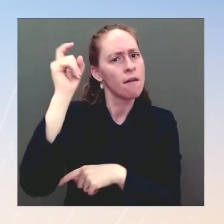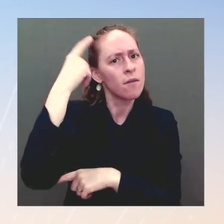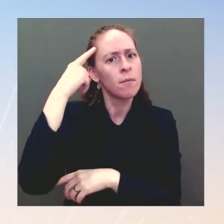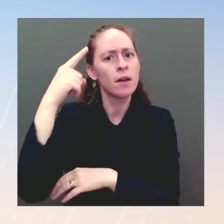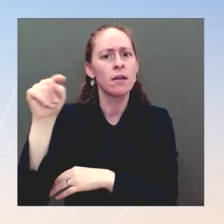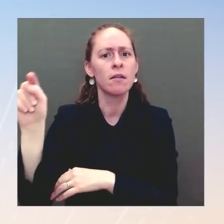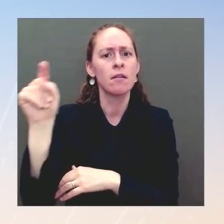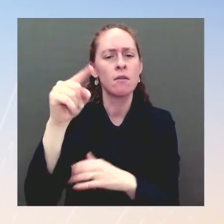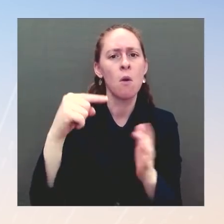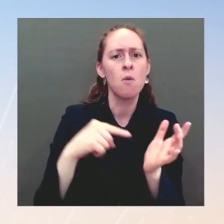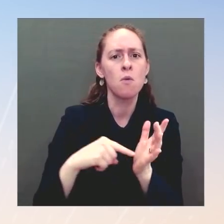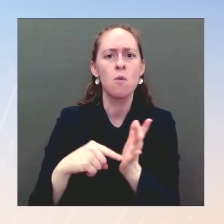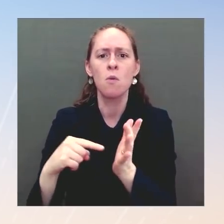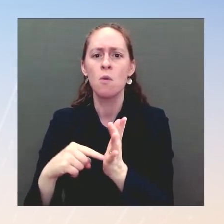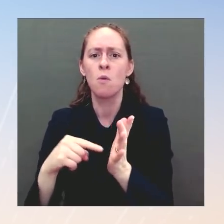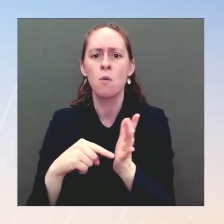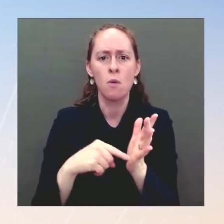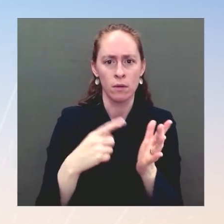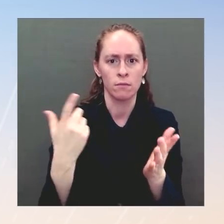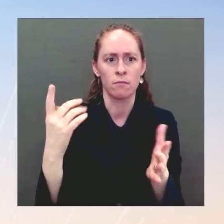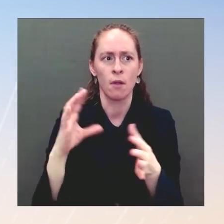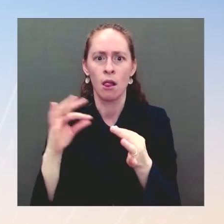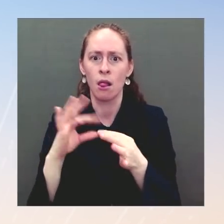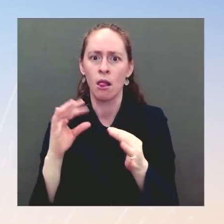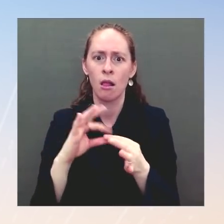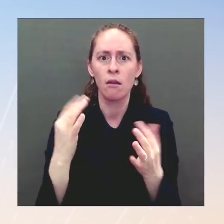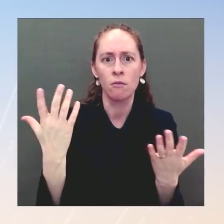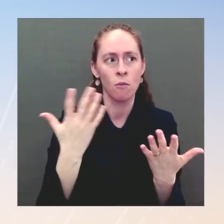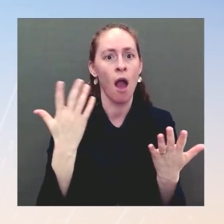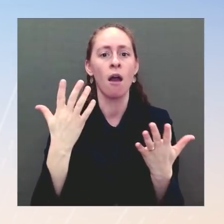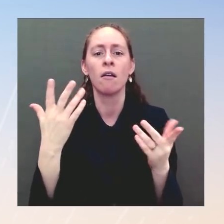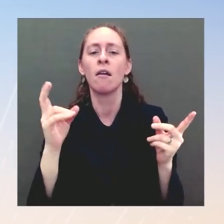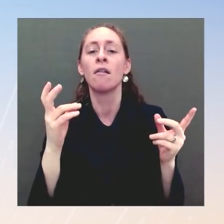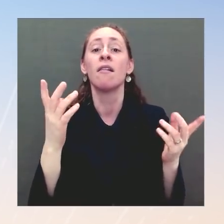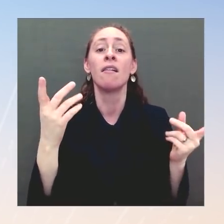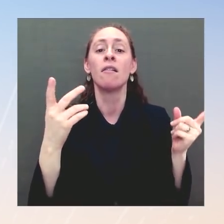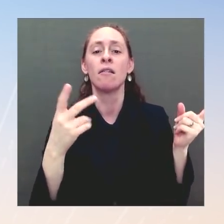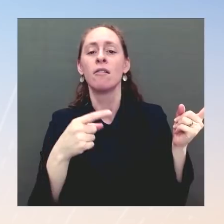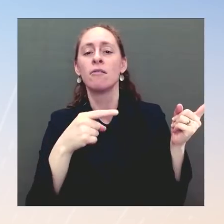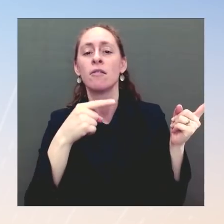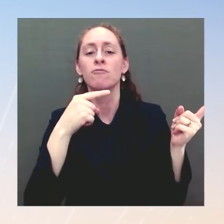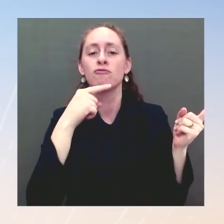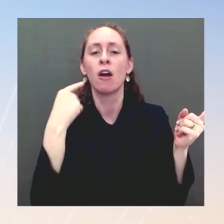A rainy-day fund is limited. A rainy-day funds mean you can only tap into it until the rainy-day fund is done.